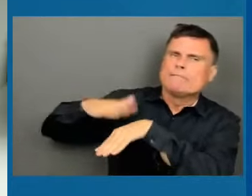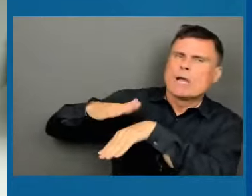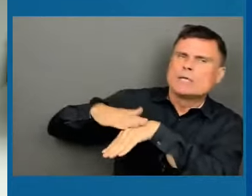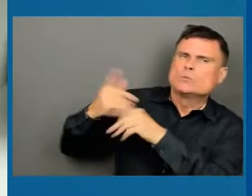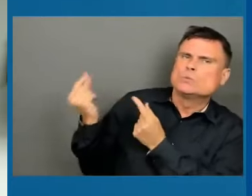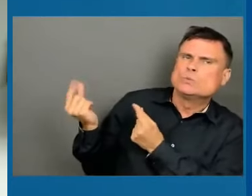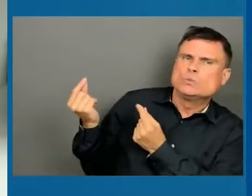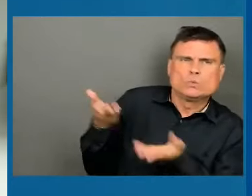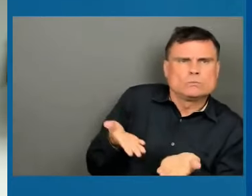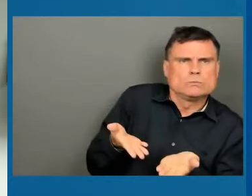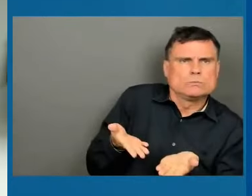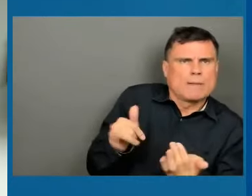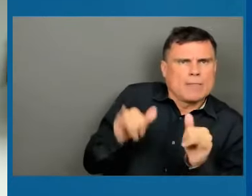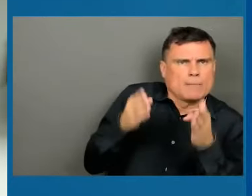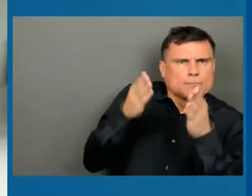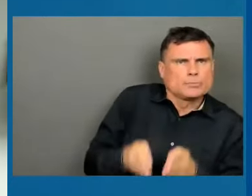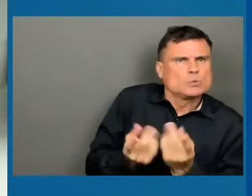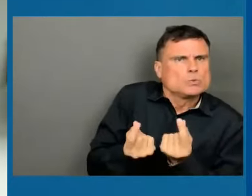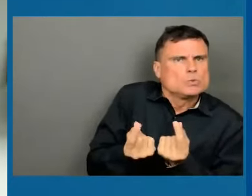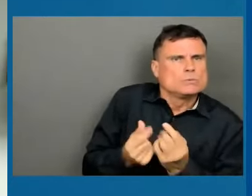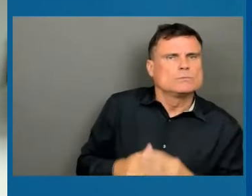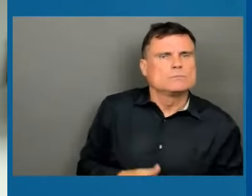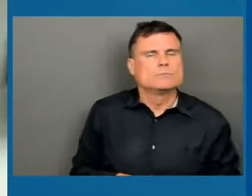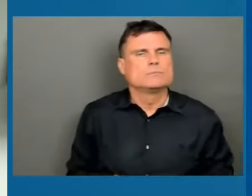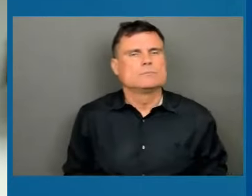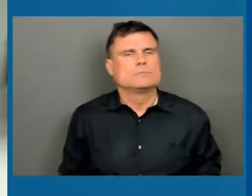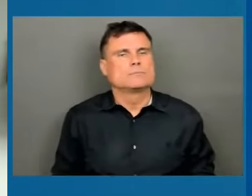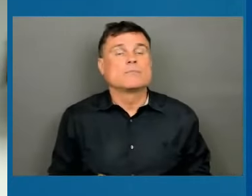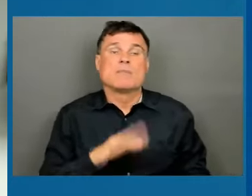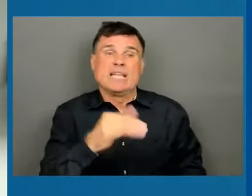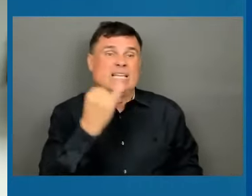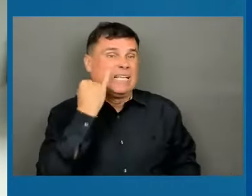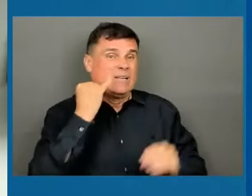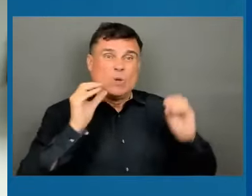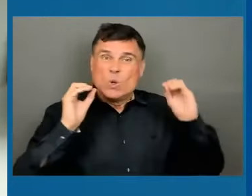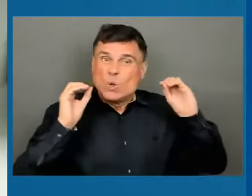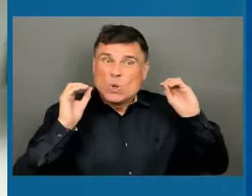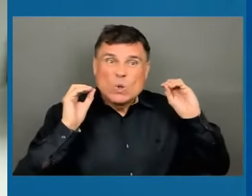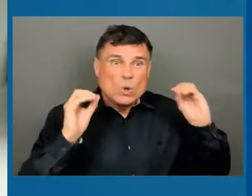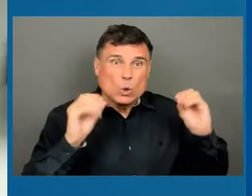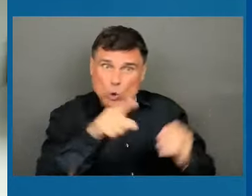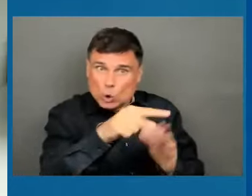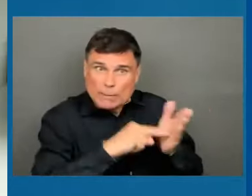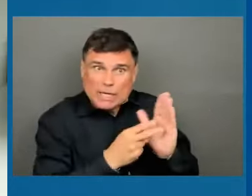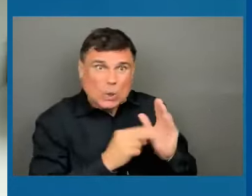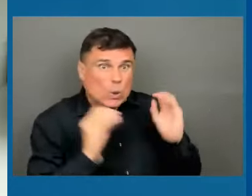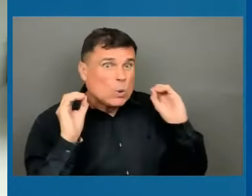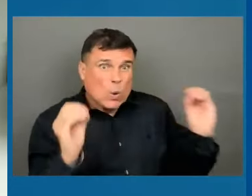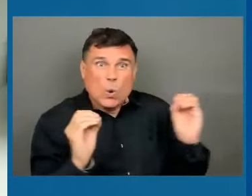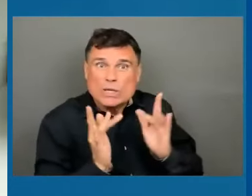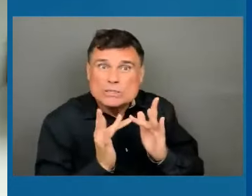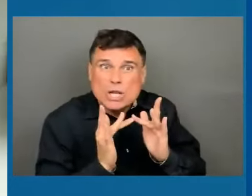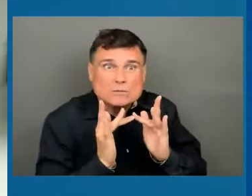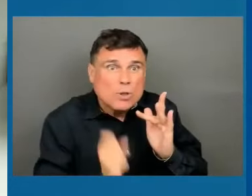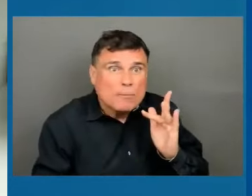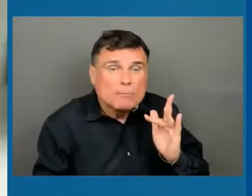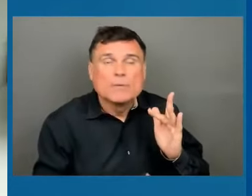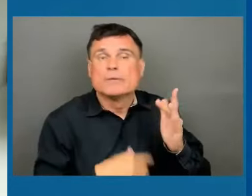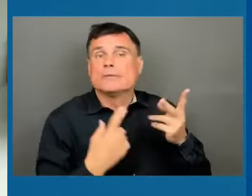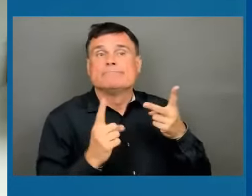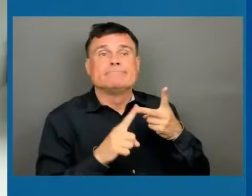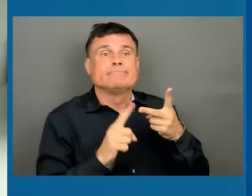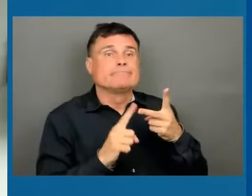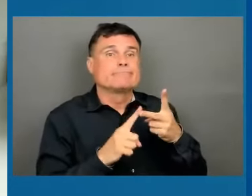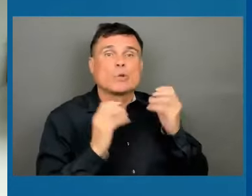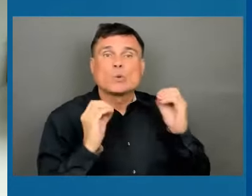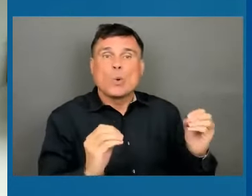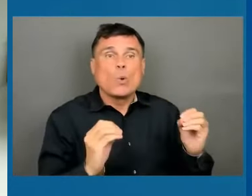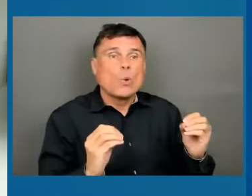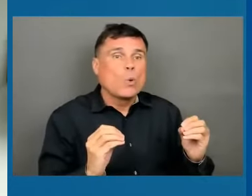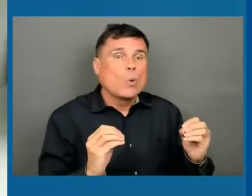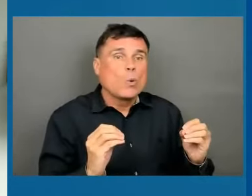access to the Internet for